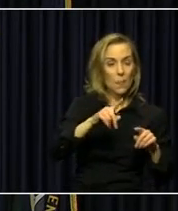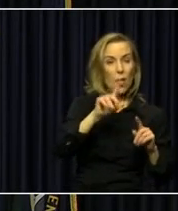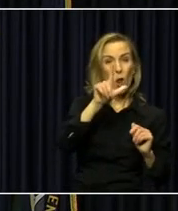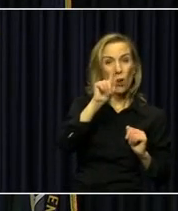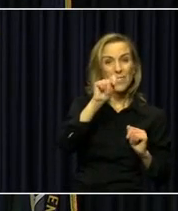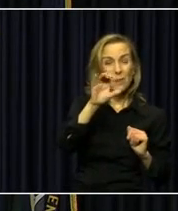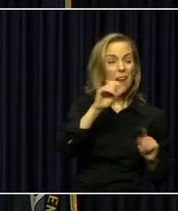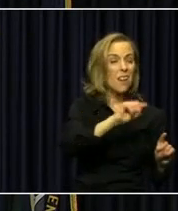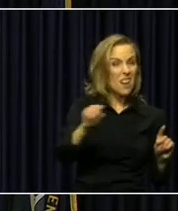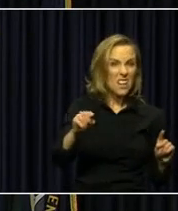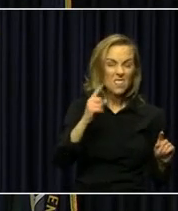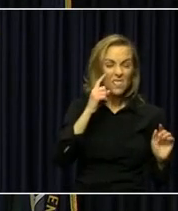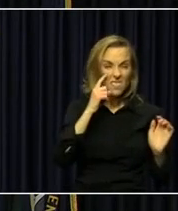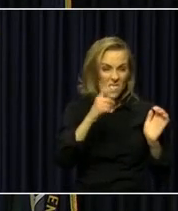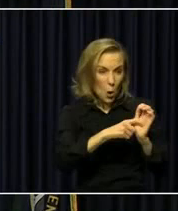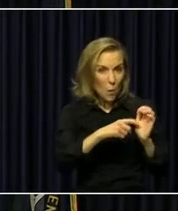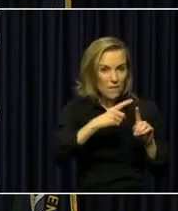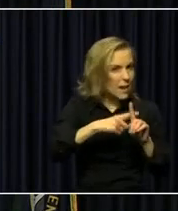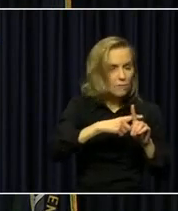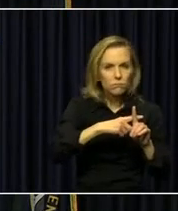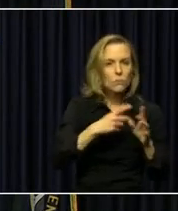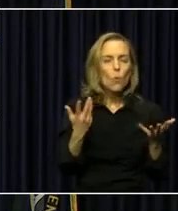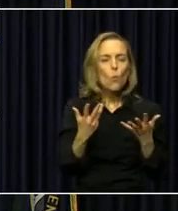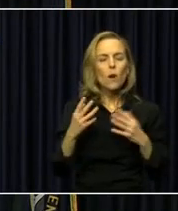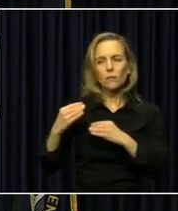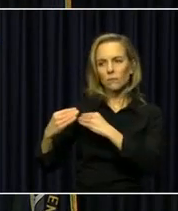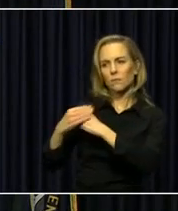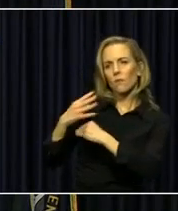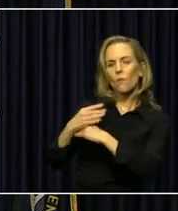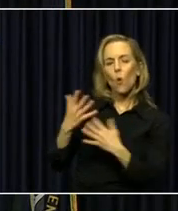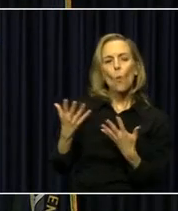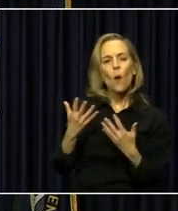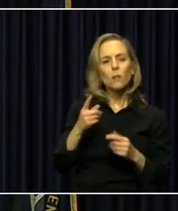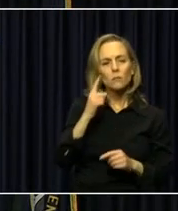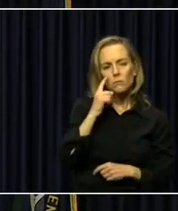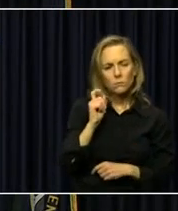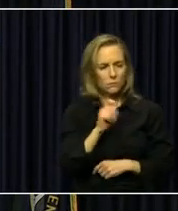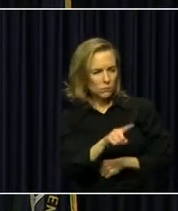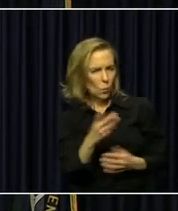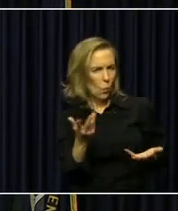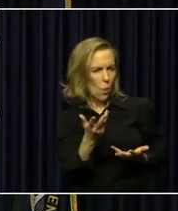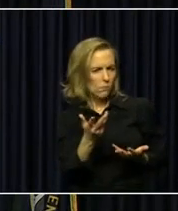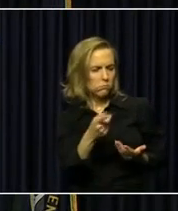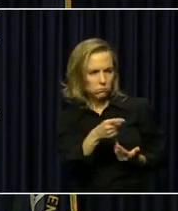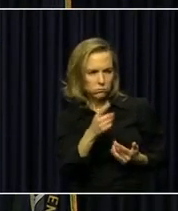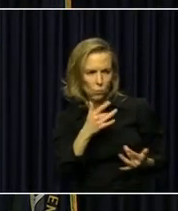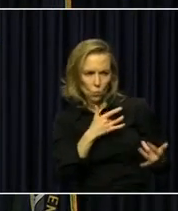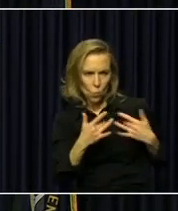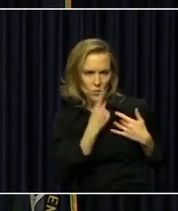BASIS IN THE FACILITIES AND HOW TO EXPAND THAT. WE'RE MAKING CHANGES TO OUR REGULATIONS TO DO THAT.